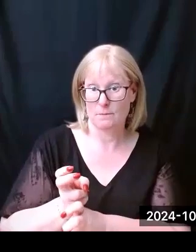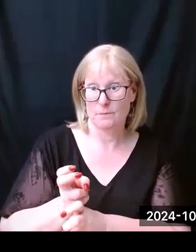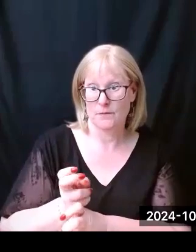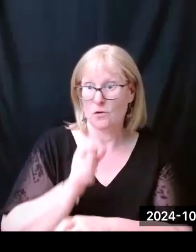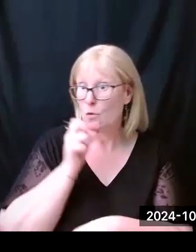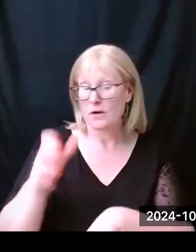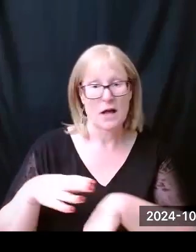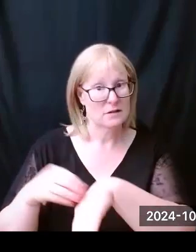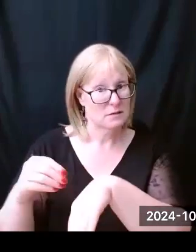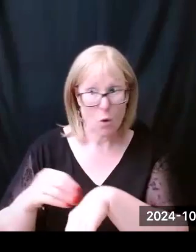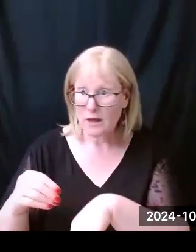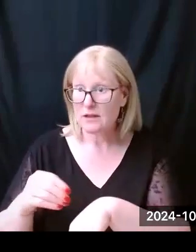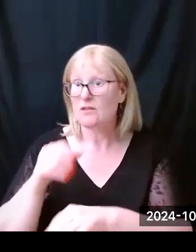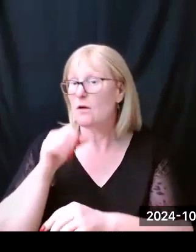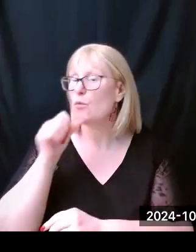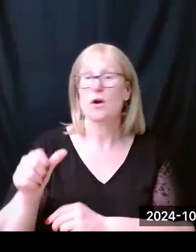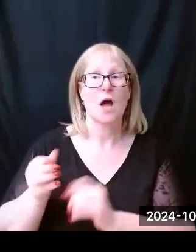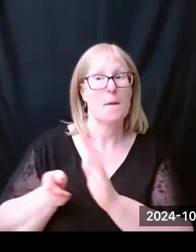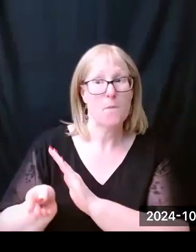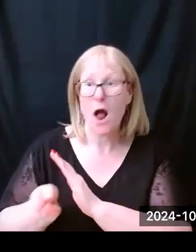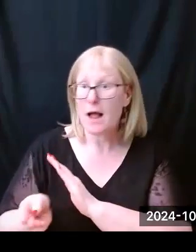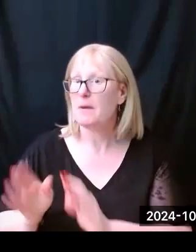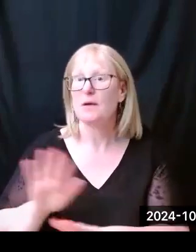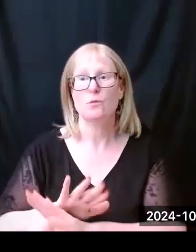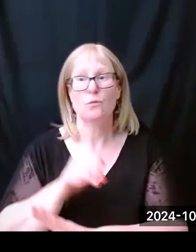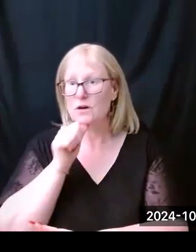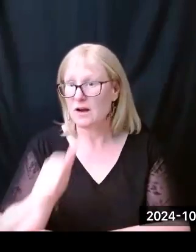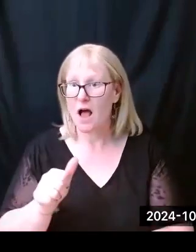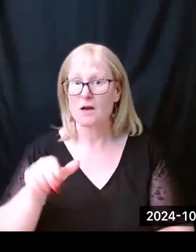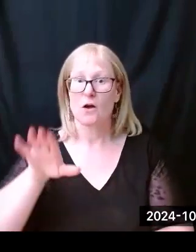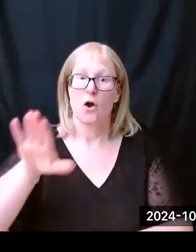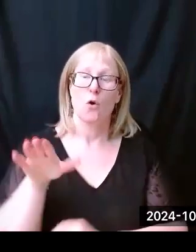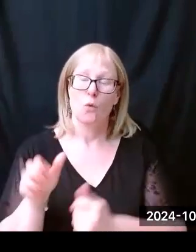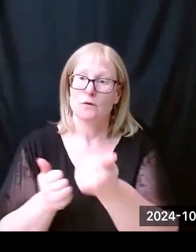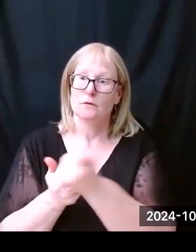We're not bribing them. We're reinforcing the fact that they're stepping up and trying something hard.